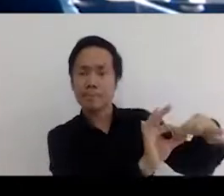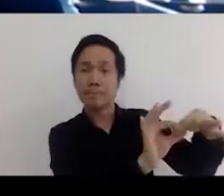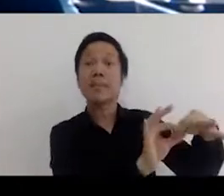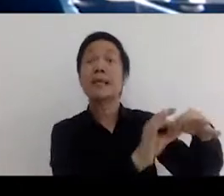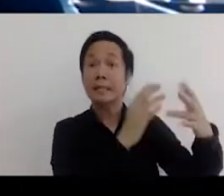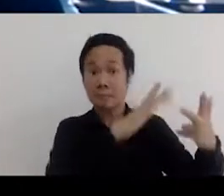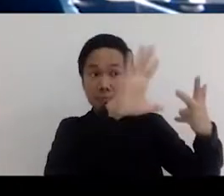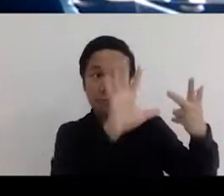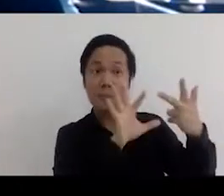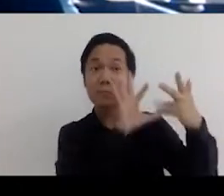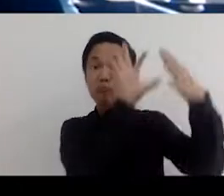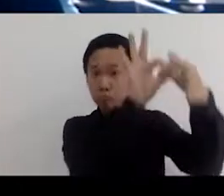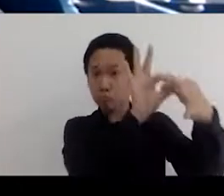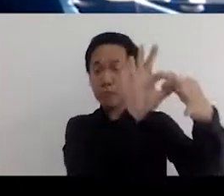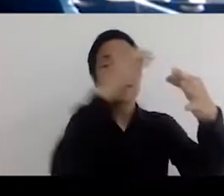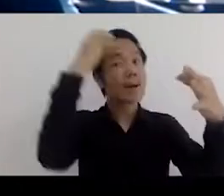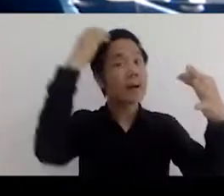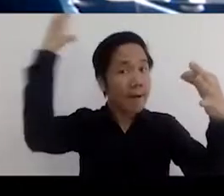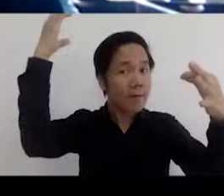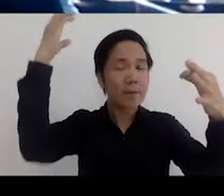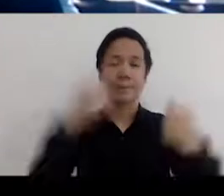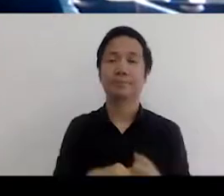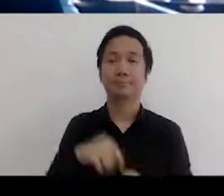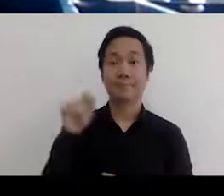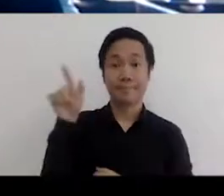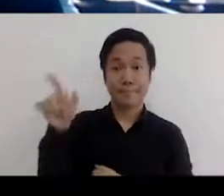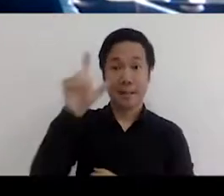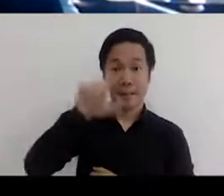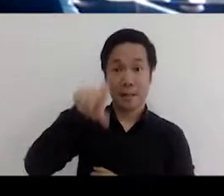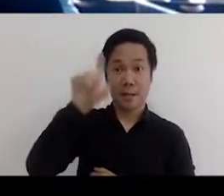so that we are sure that when we discuss our intervention and what we can do,